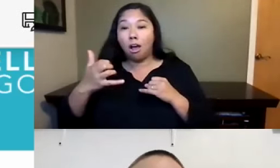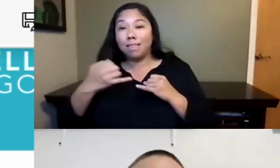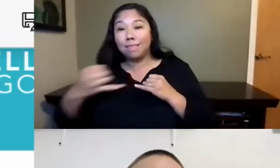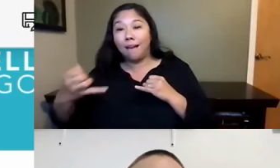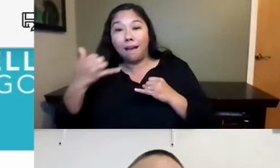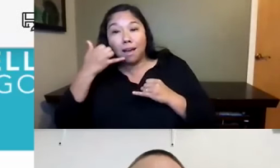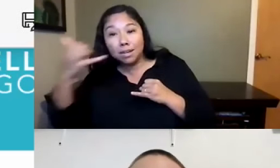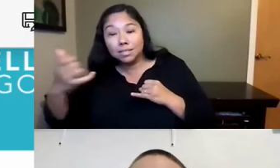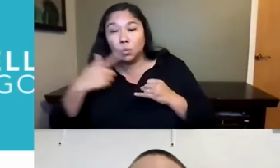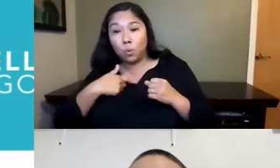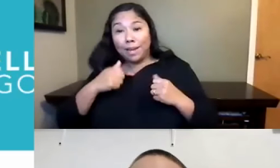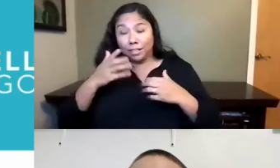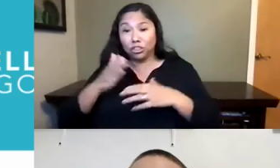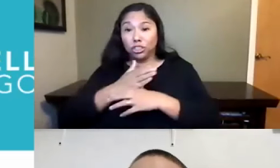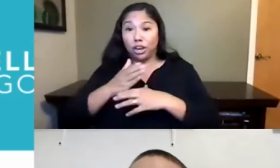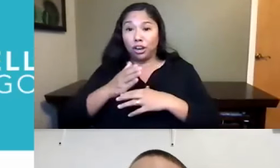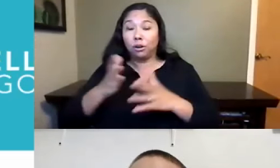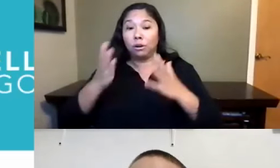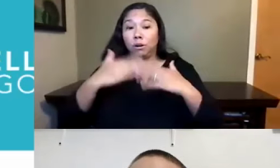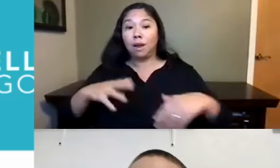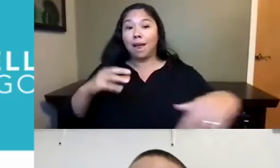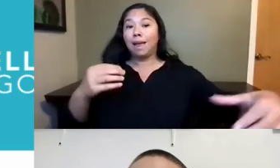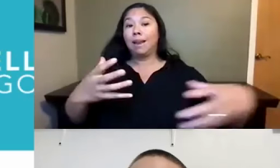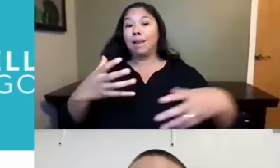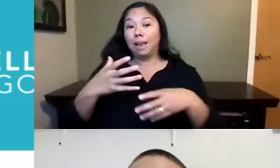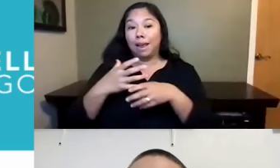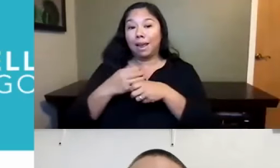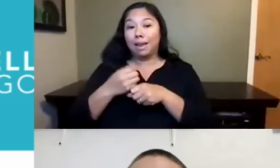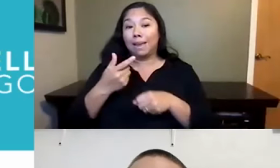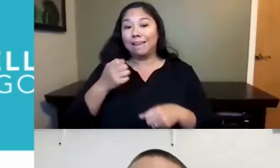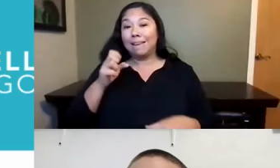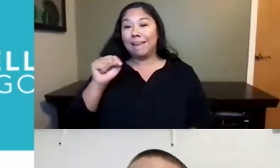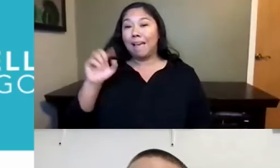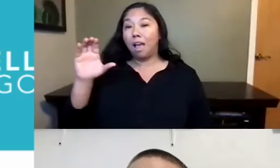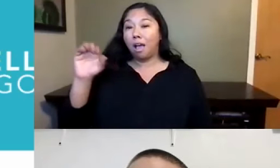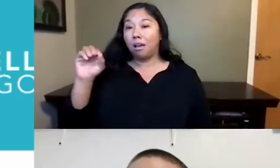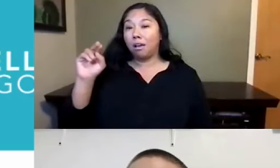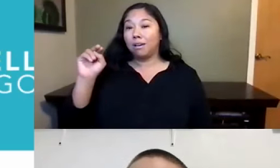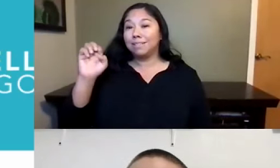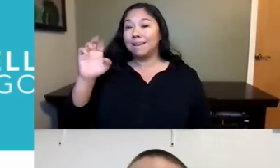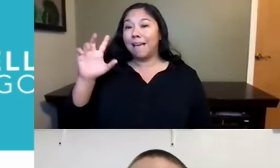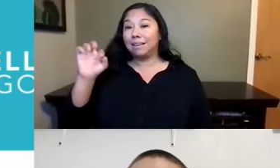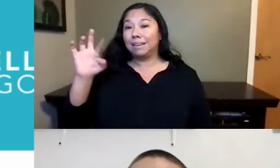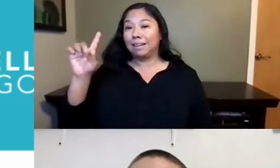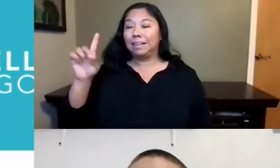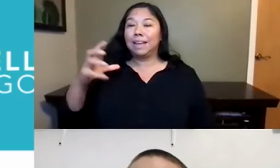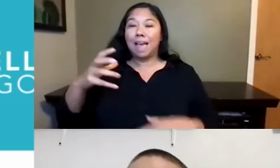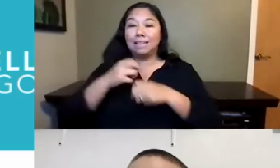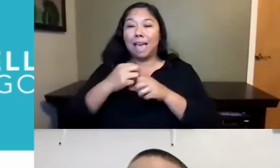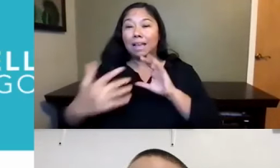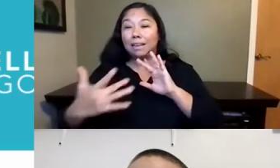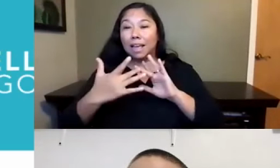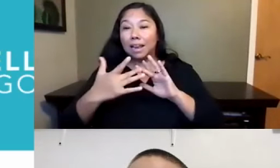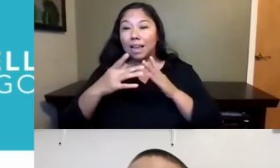There is the Get Connected guide that Janette mentioned earlier. Do you want to screen share again?